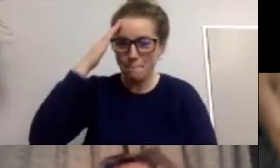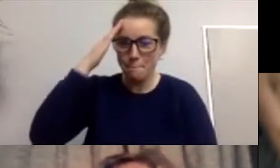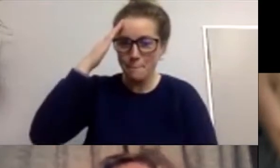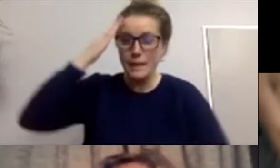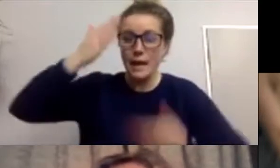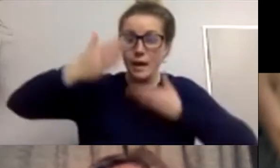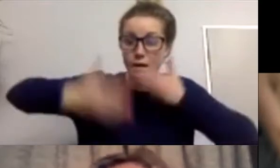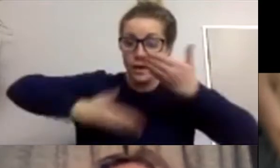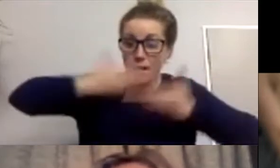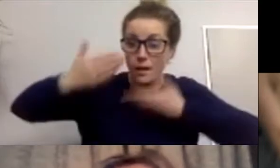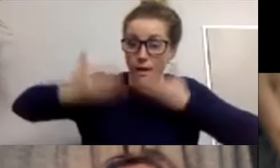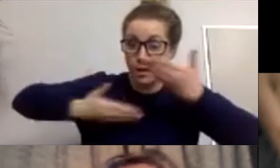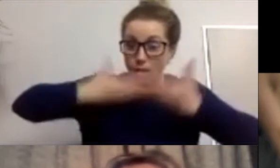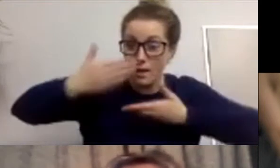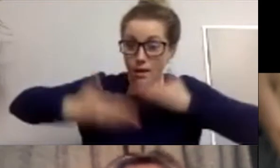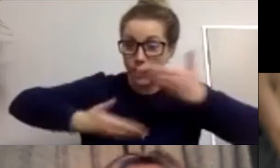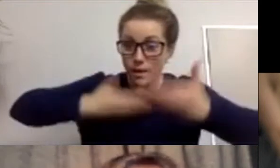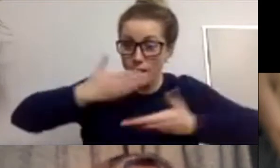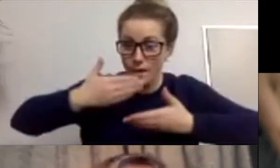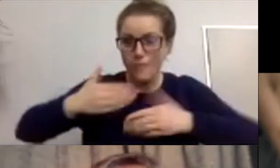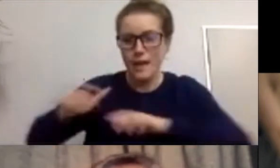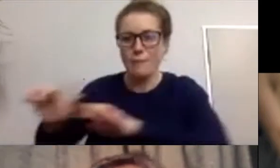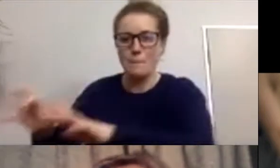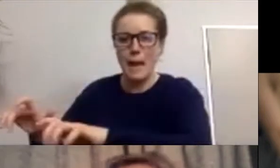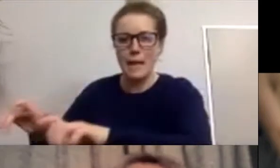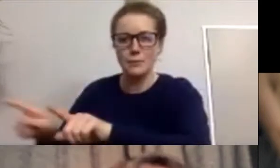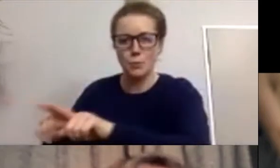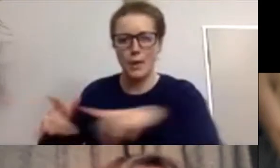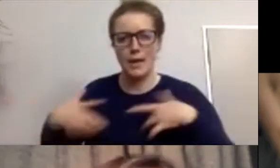you can't see it, but there was a pianist and live music going on as well.